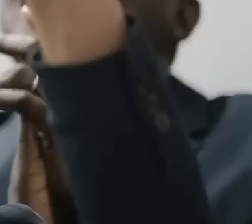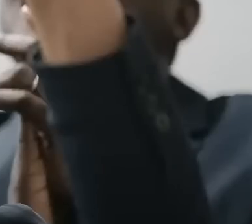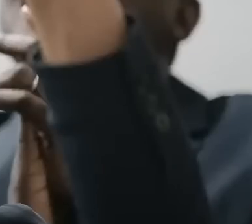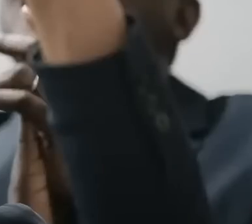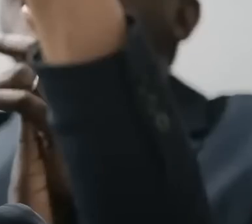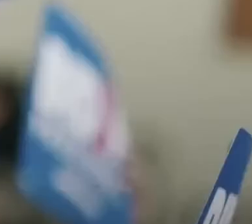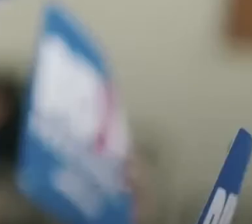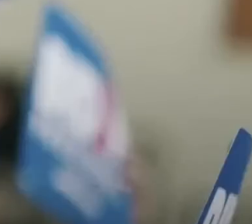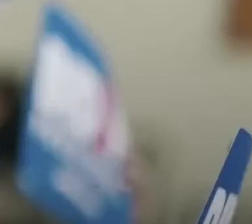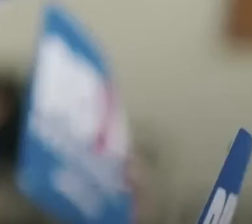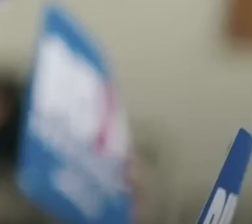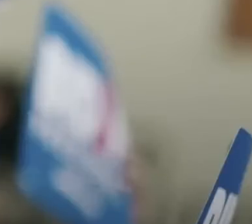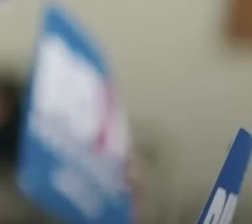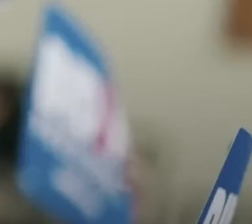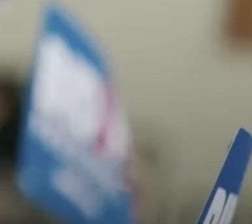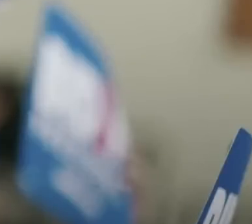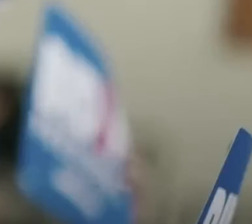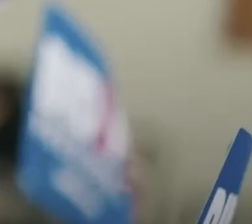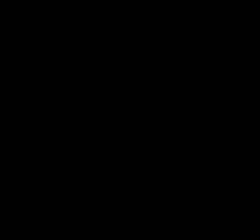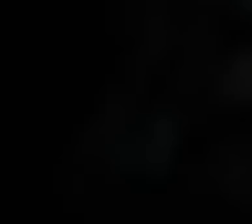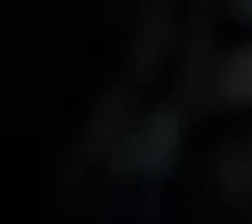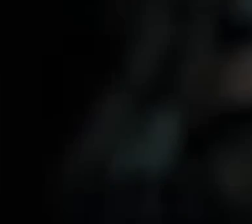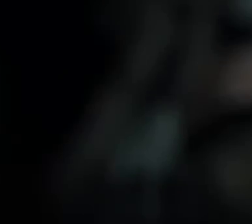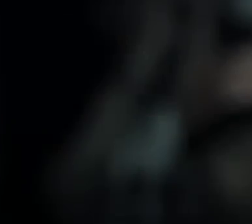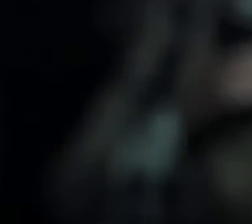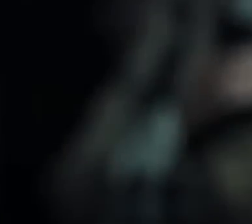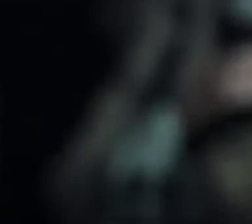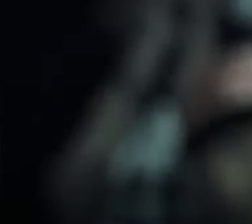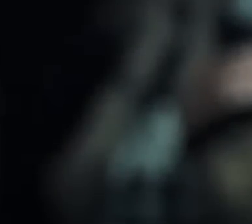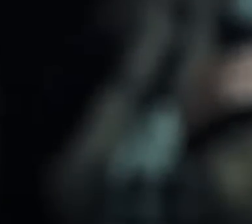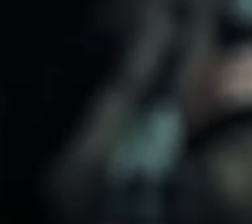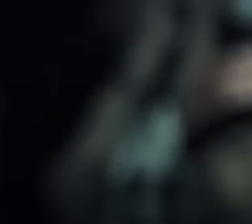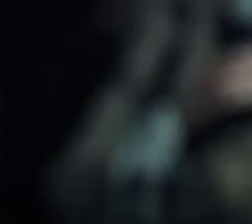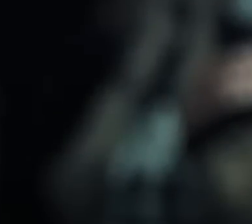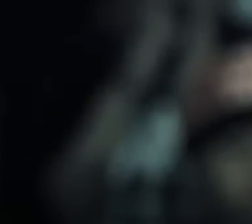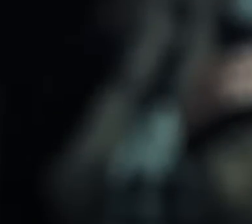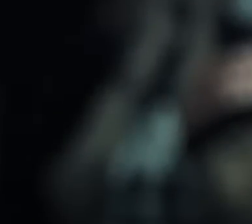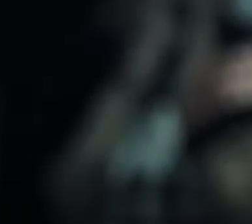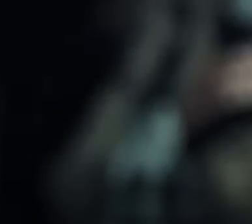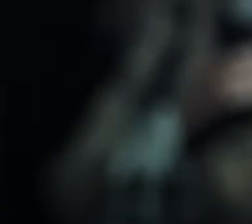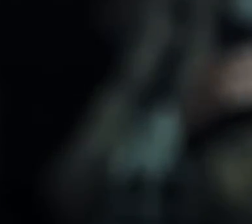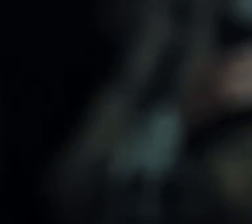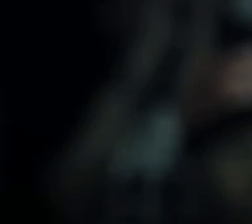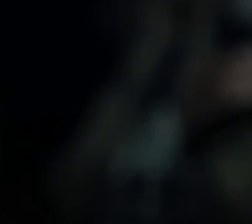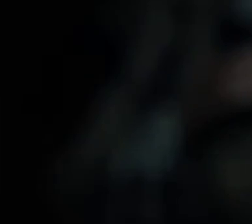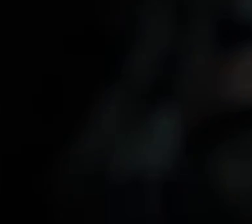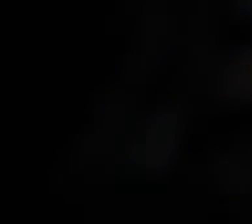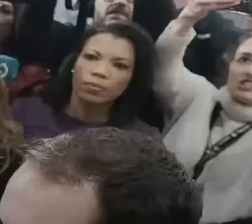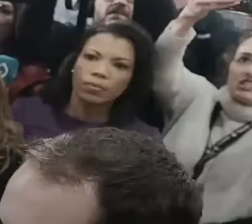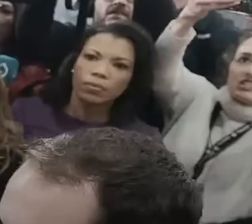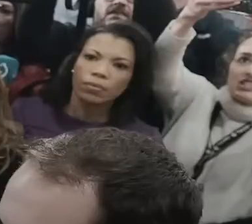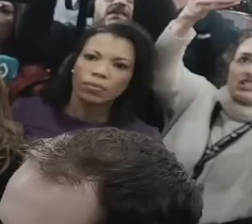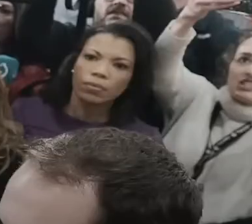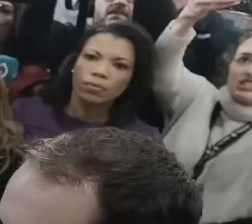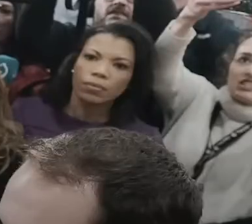IT'S NOT JUST TALK. IT'S WHO WE ARE.